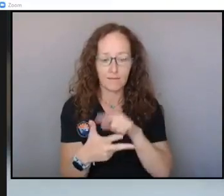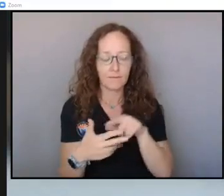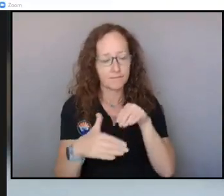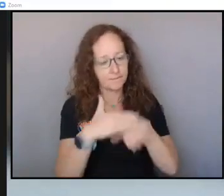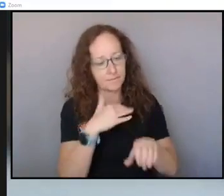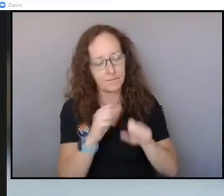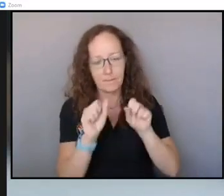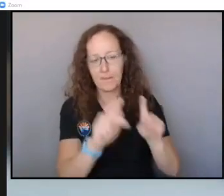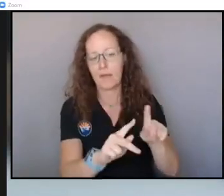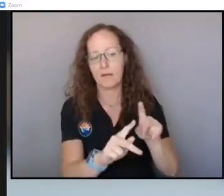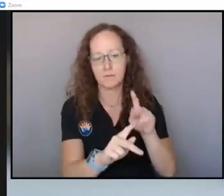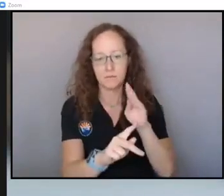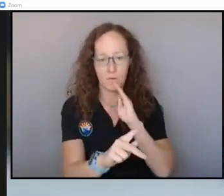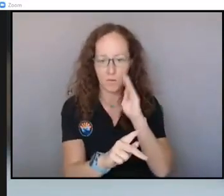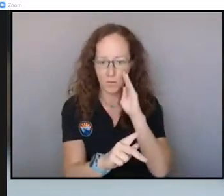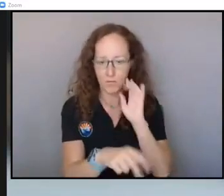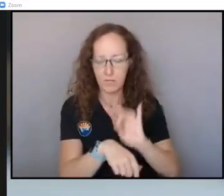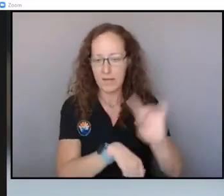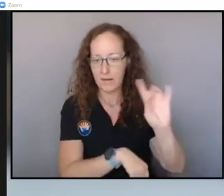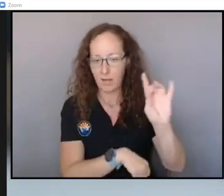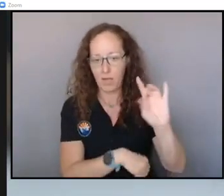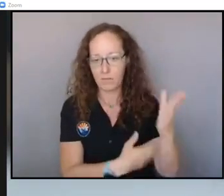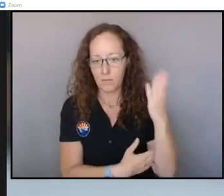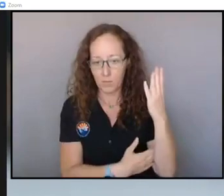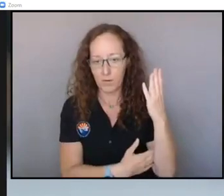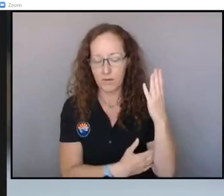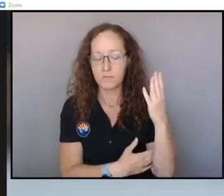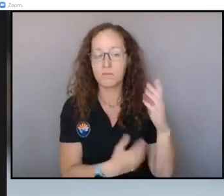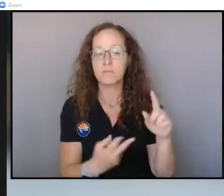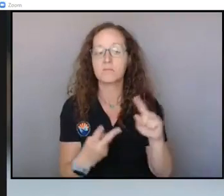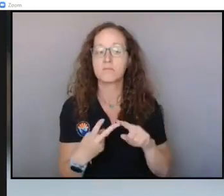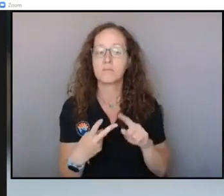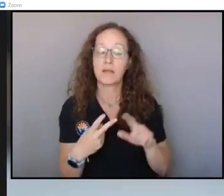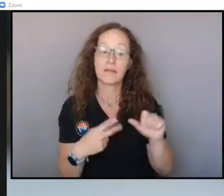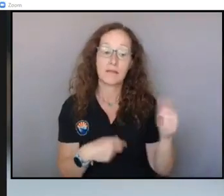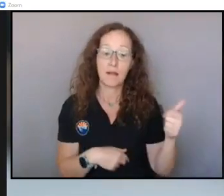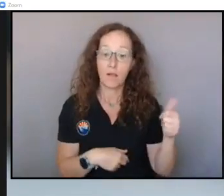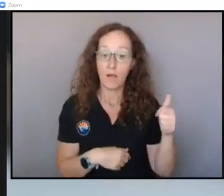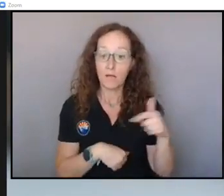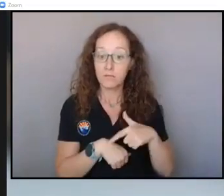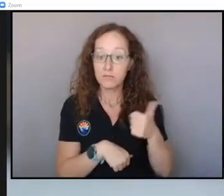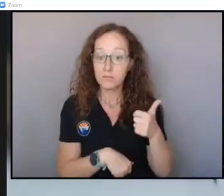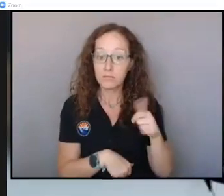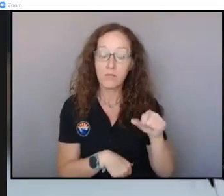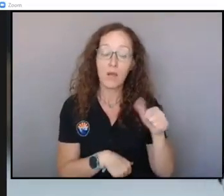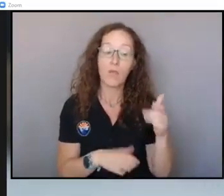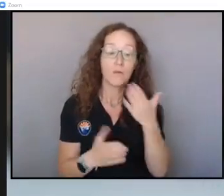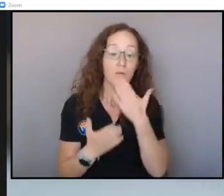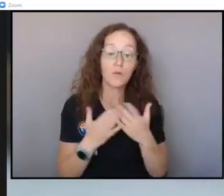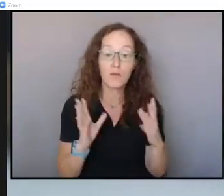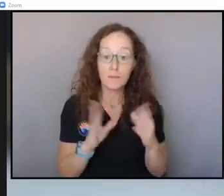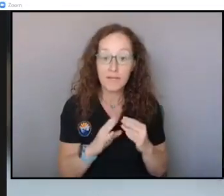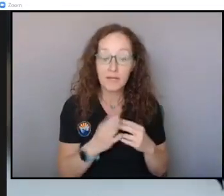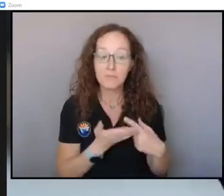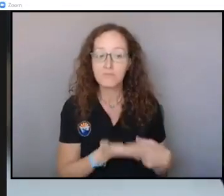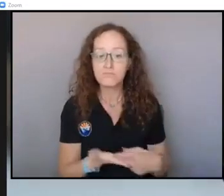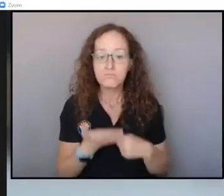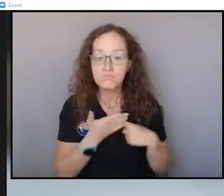DISCUSSIONS FOR MORE GOOD THINGS TO COME HOPEFULLY IN THE NEXT DAY OR SO.